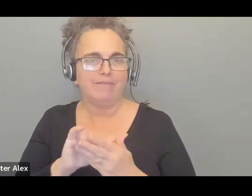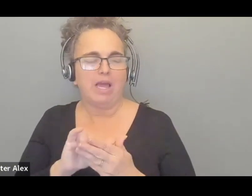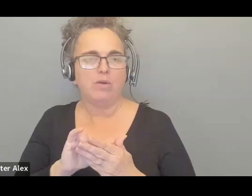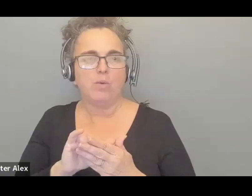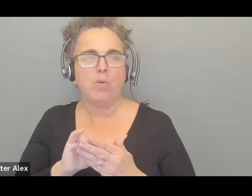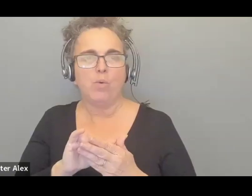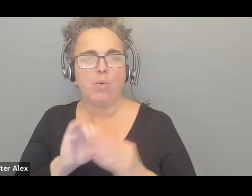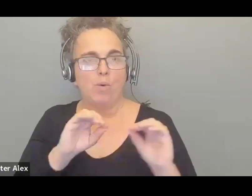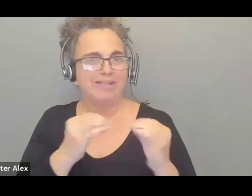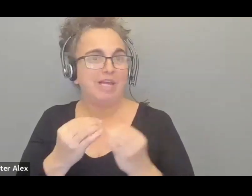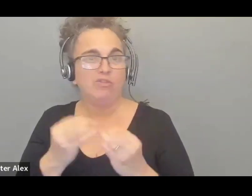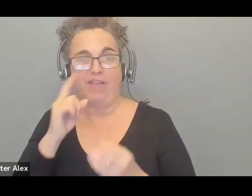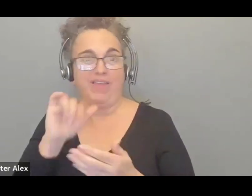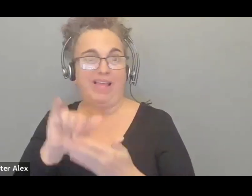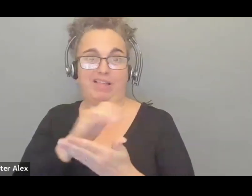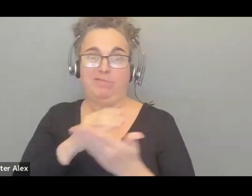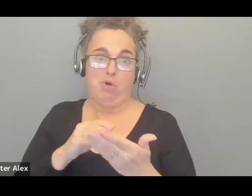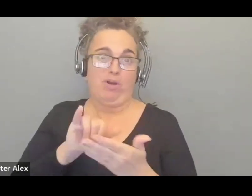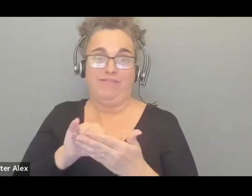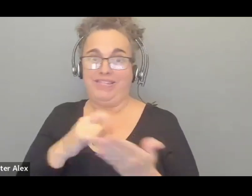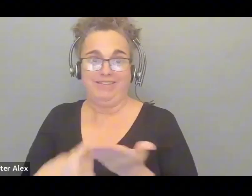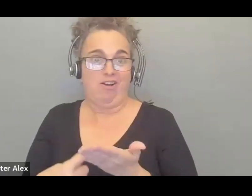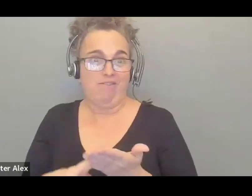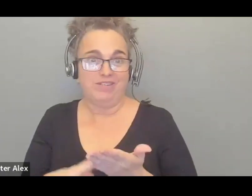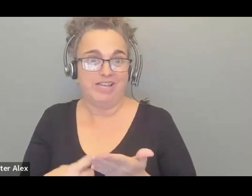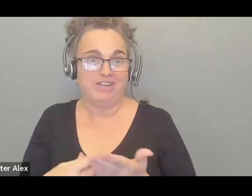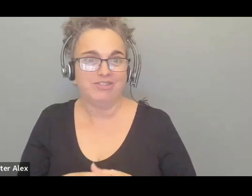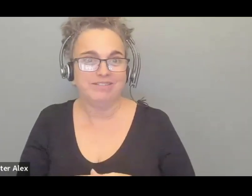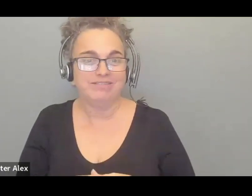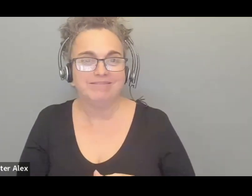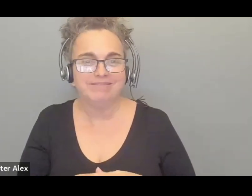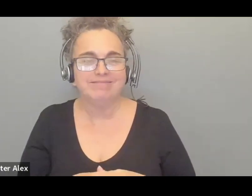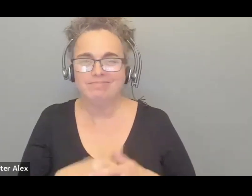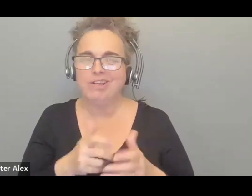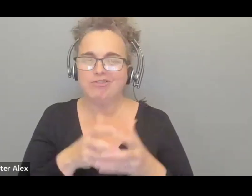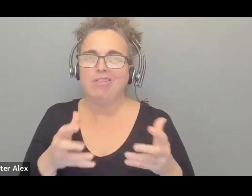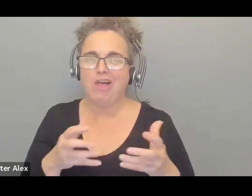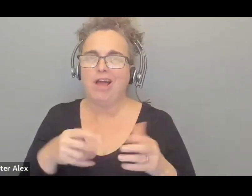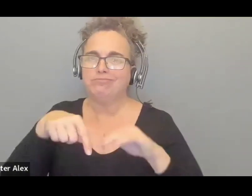So I think that's part of this conversation, which is where there's a, there's a lot to say about this question,